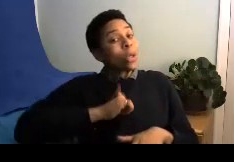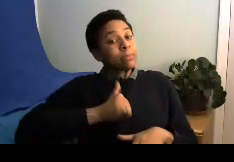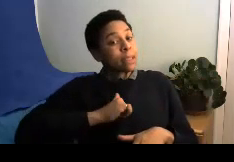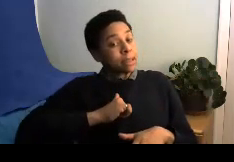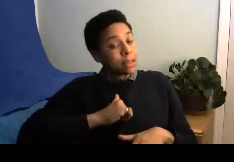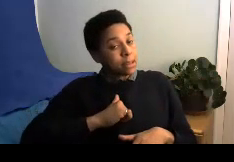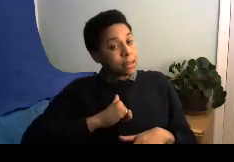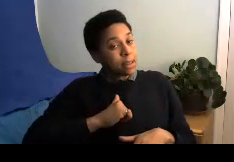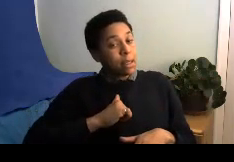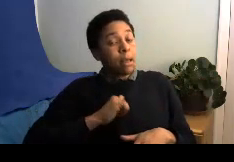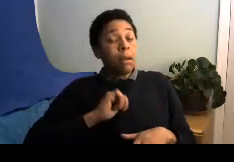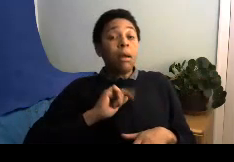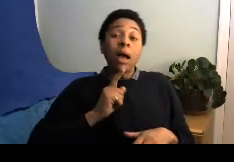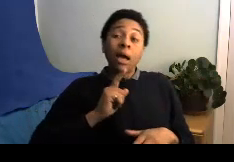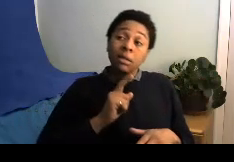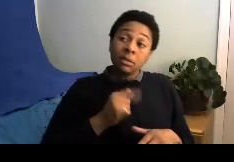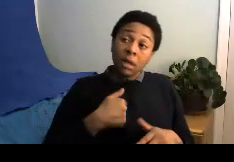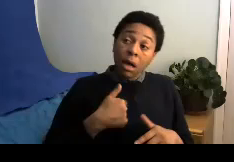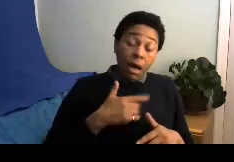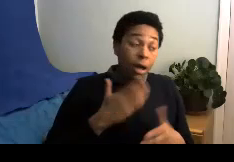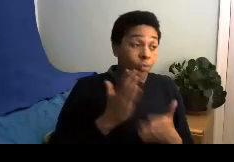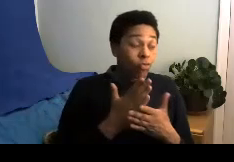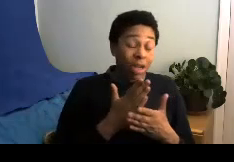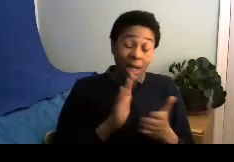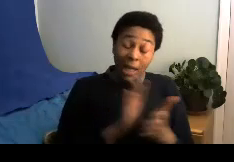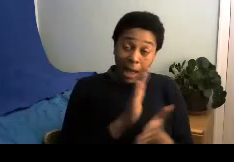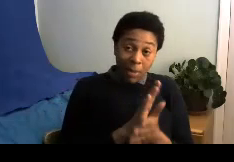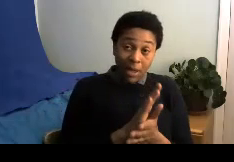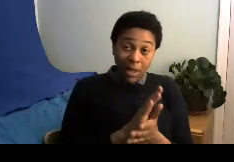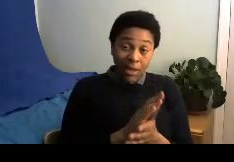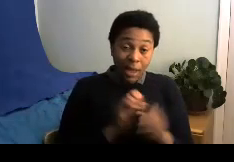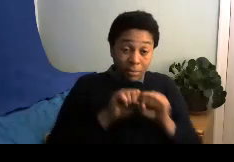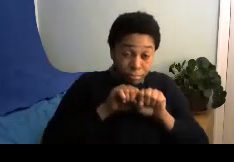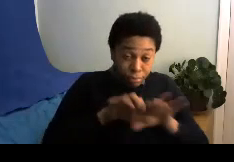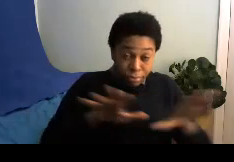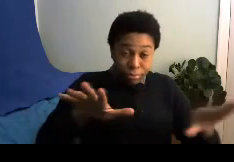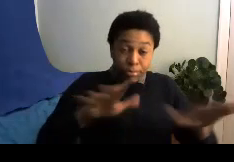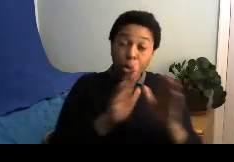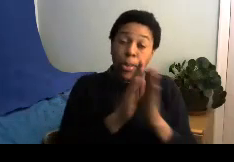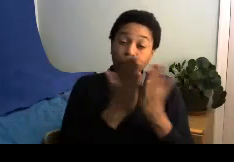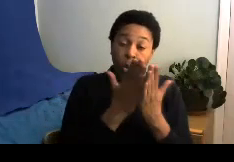reception from people in the film and TV worlds. It's been a